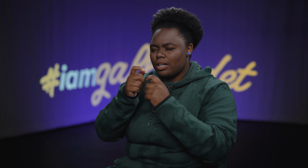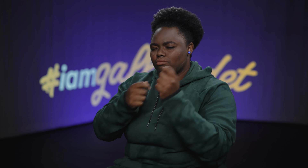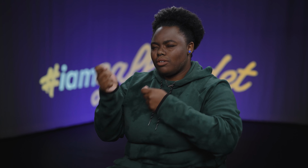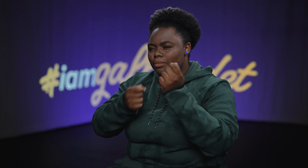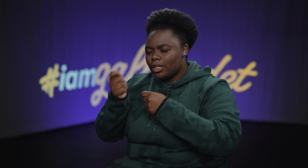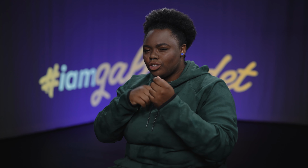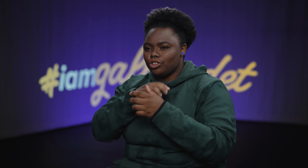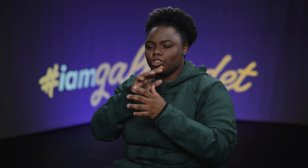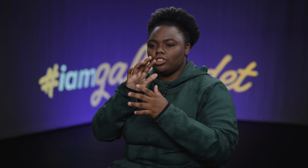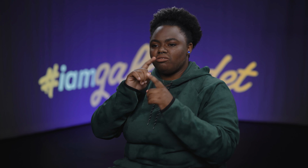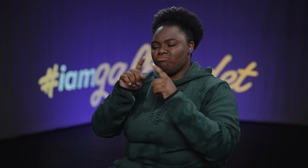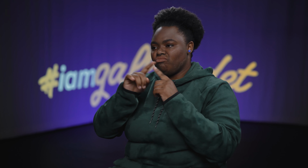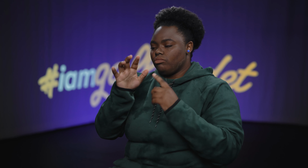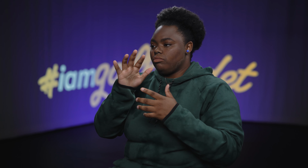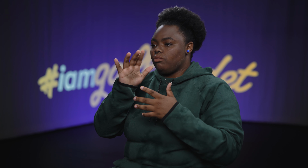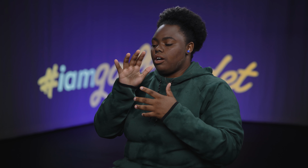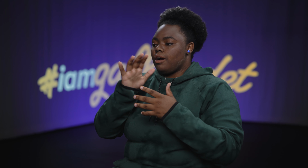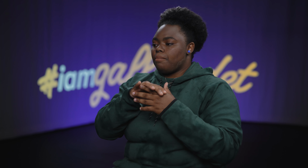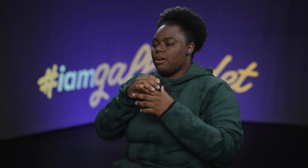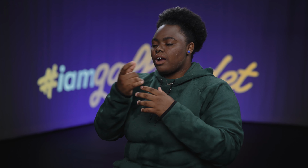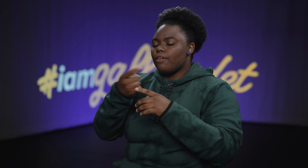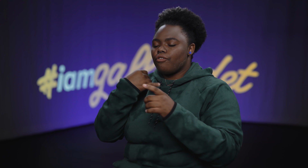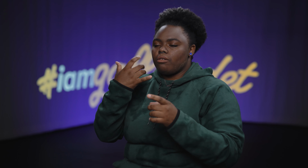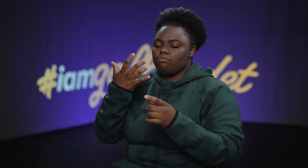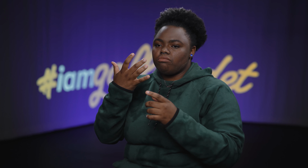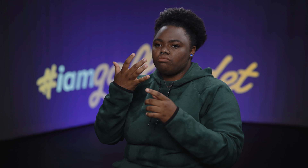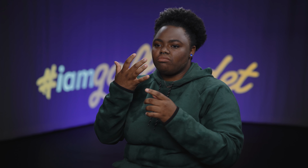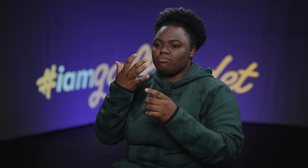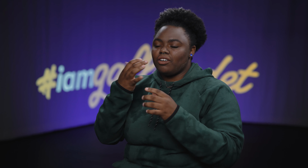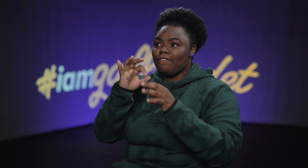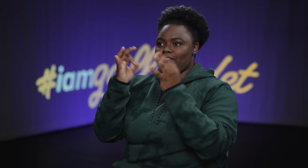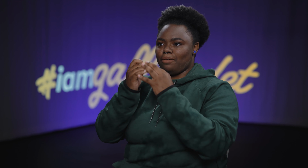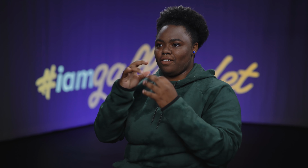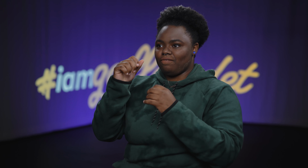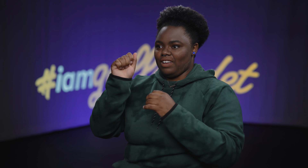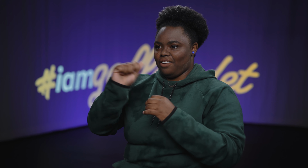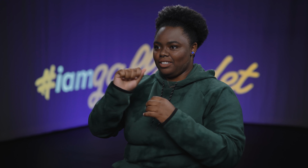double dutch, as well as other sports.